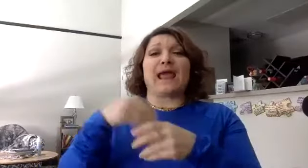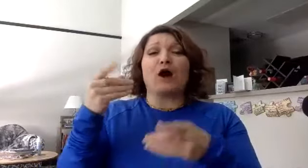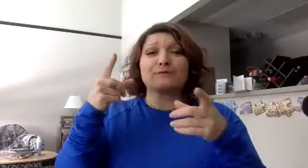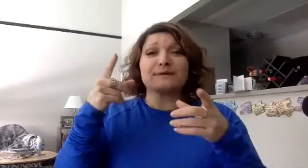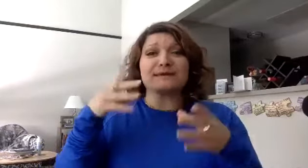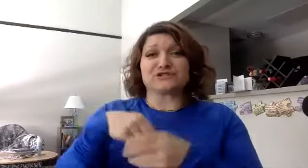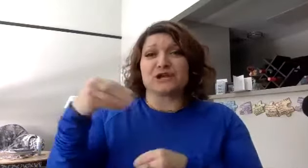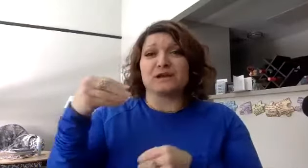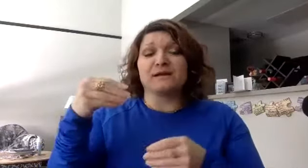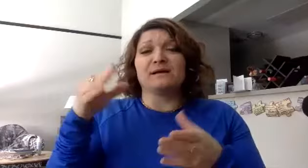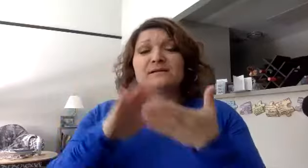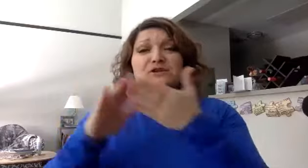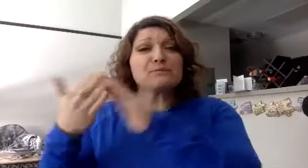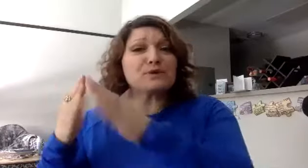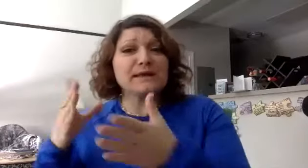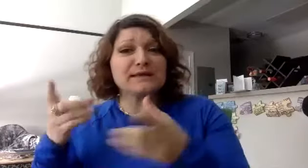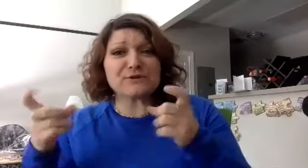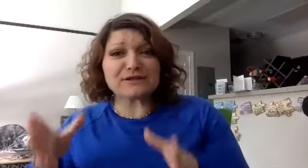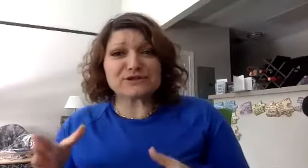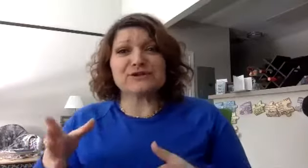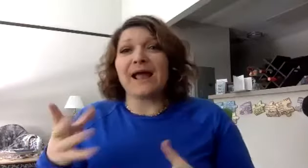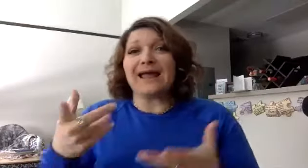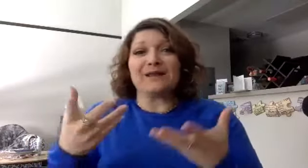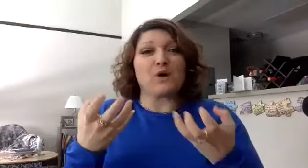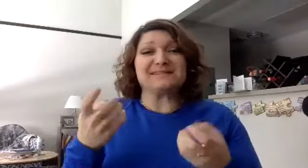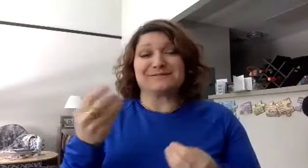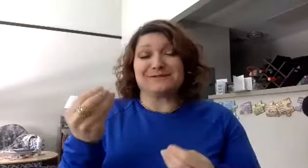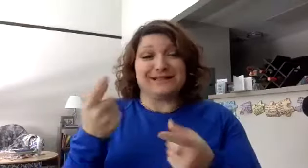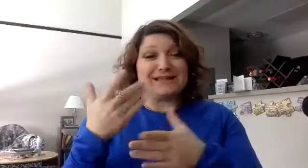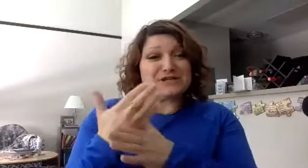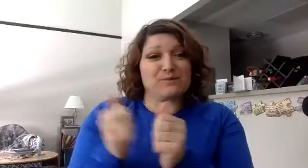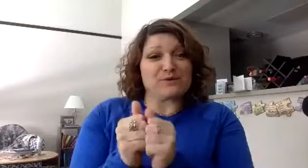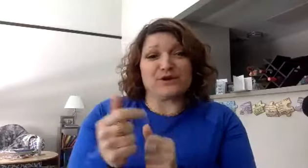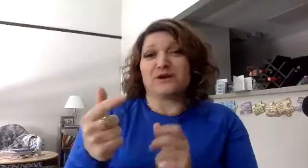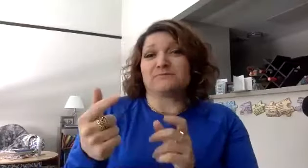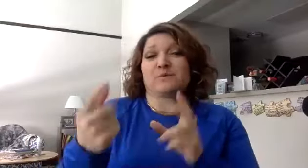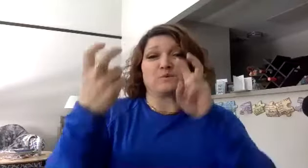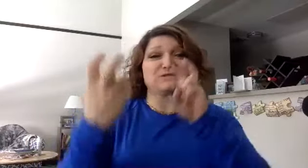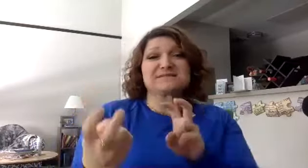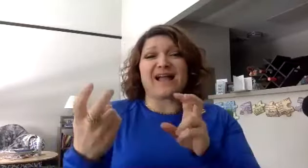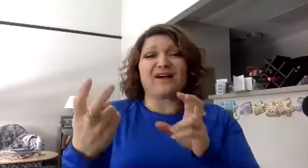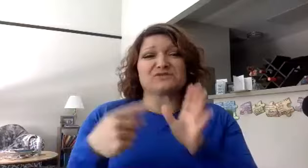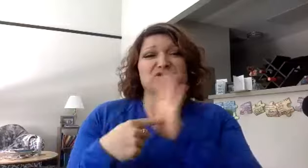outreach and community director and wants to like share with her and to sit down to show